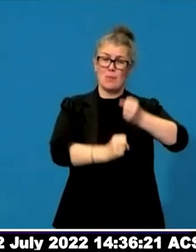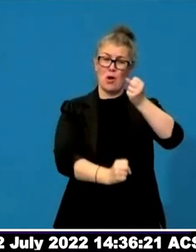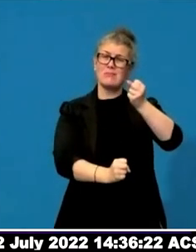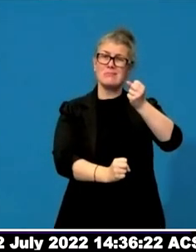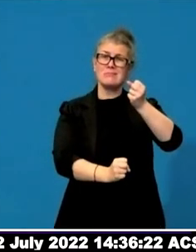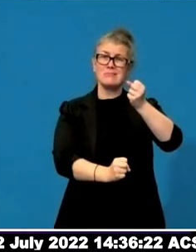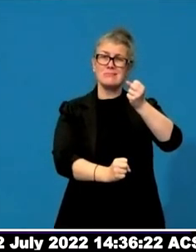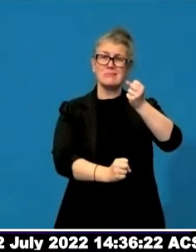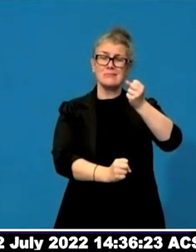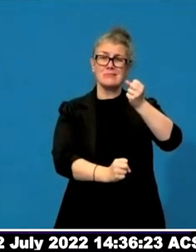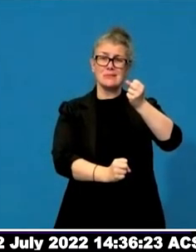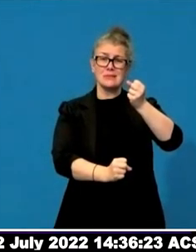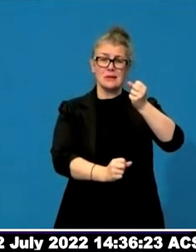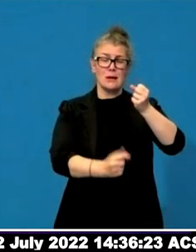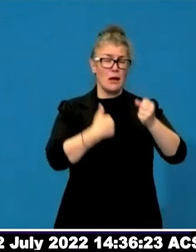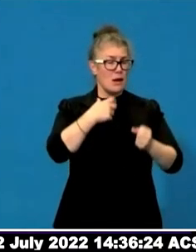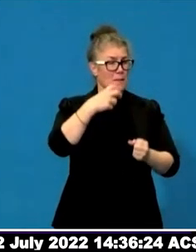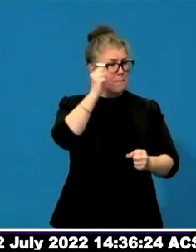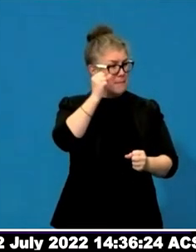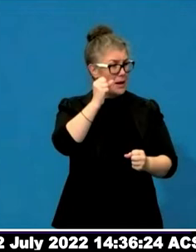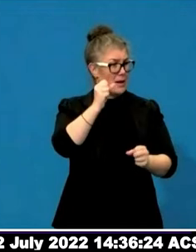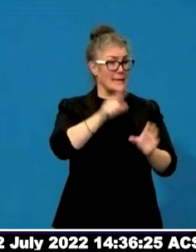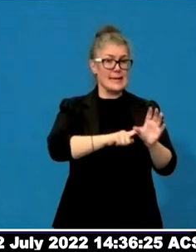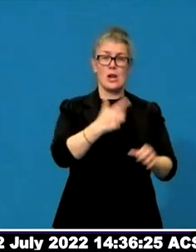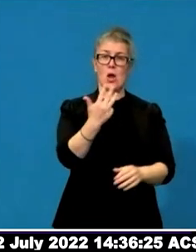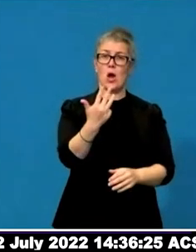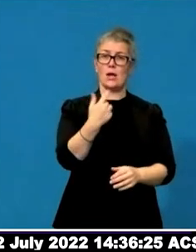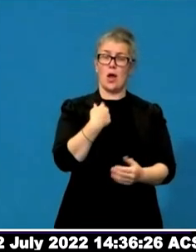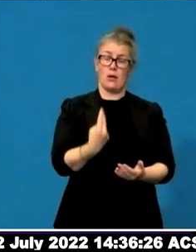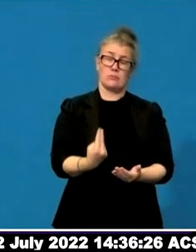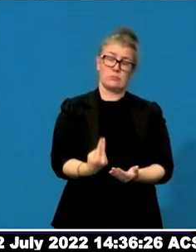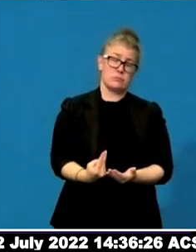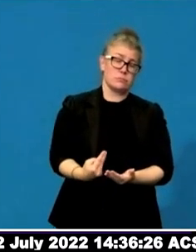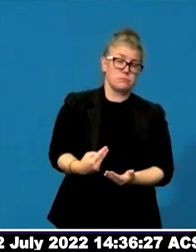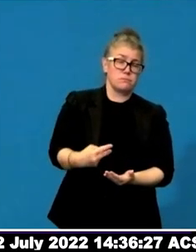I woke up at the beginning of grade 9 and I couldn't stand straight. I was bent over like this.